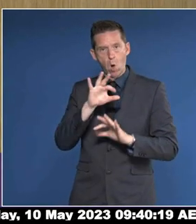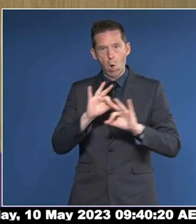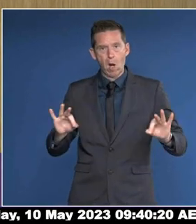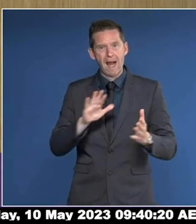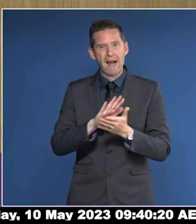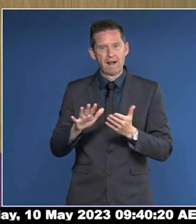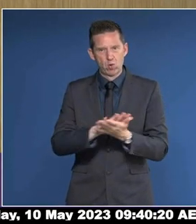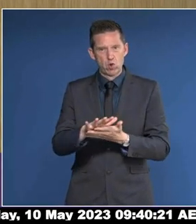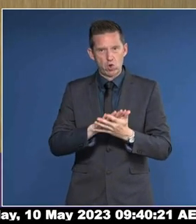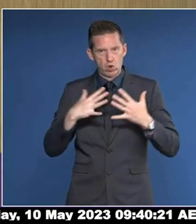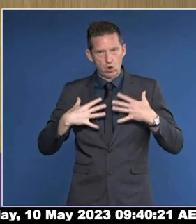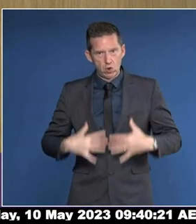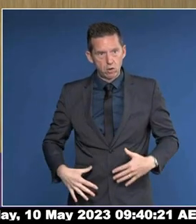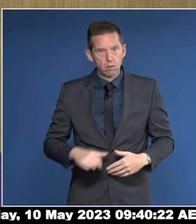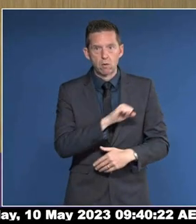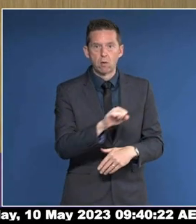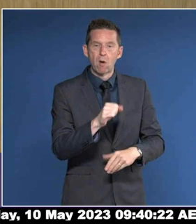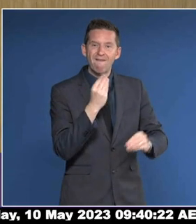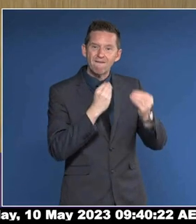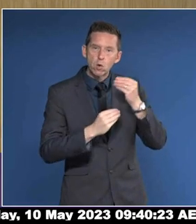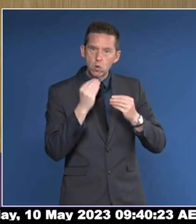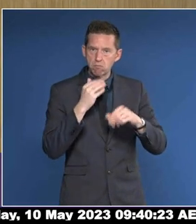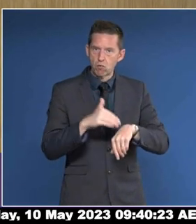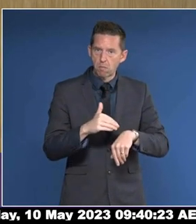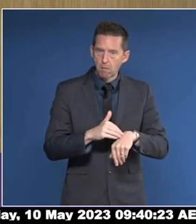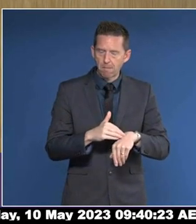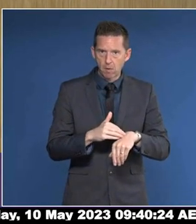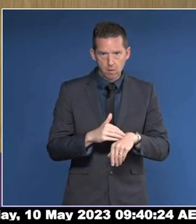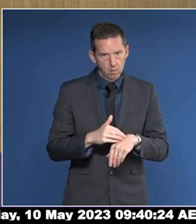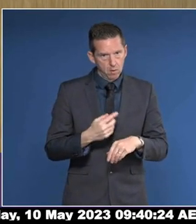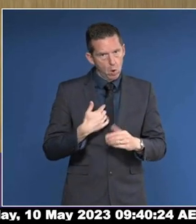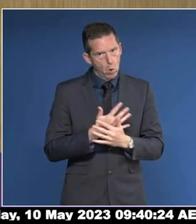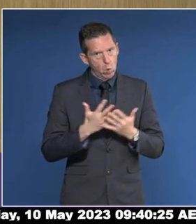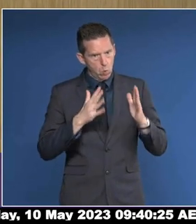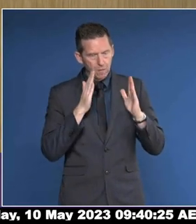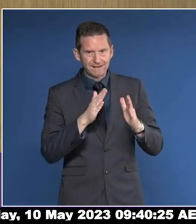diet. I think there were particular focus - that was a particular focus of the